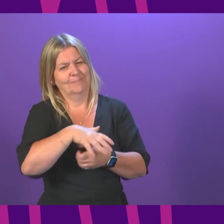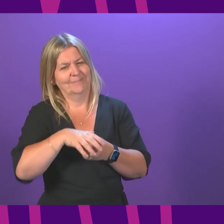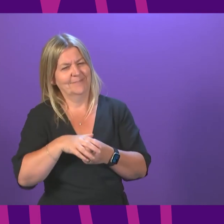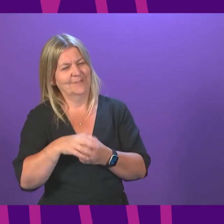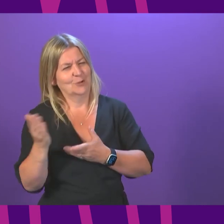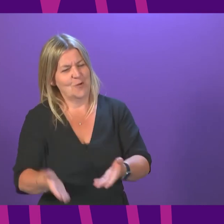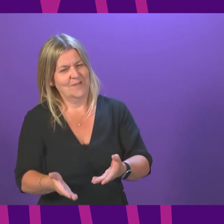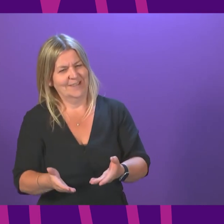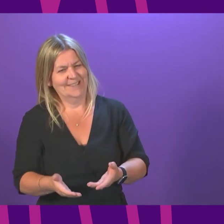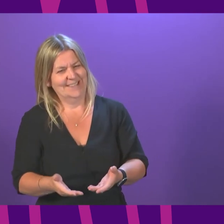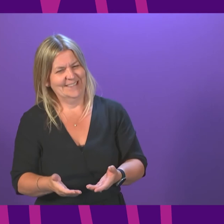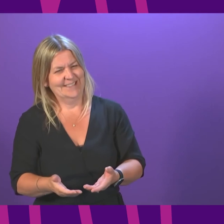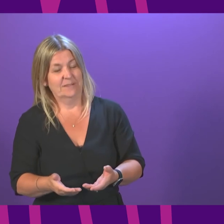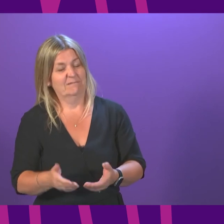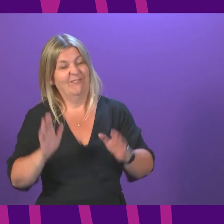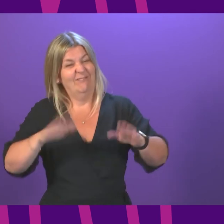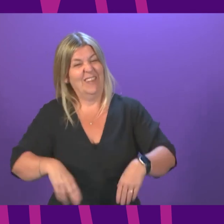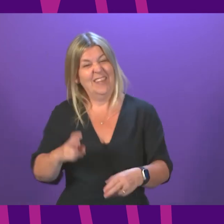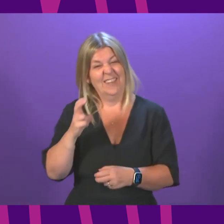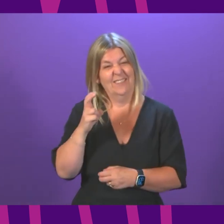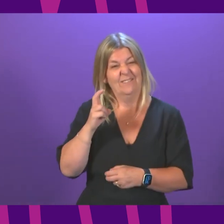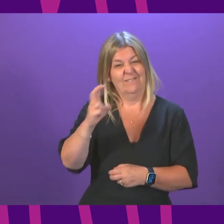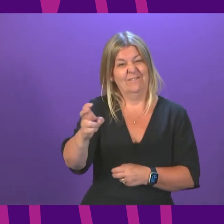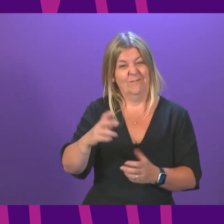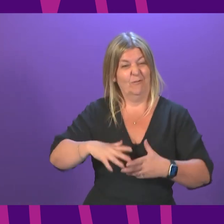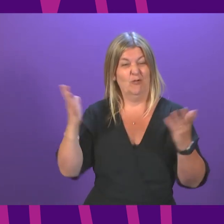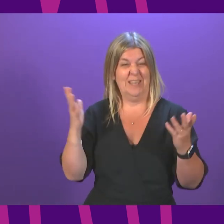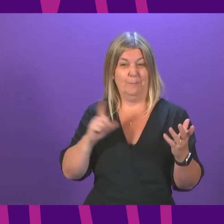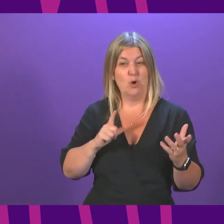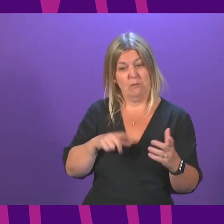must be subjected to the very highest levels of scrutiny wherever possible. In my view,